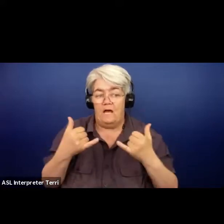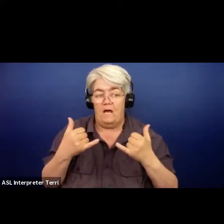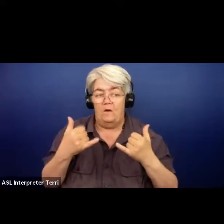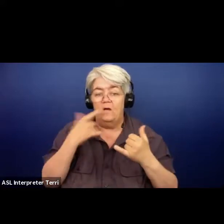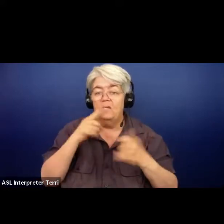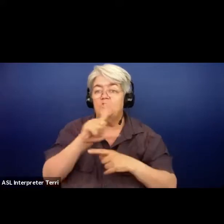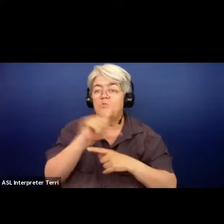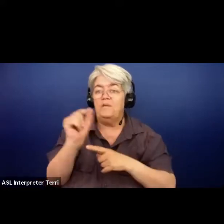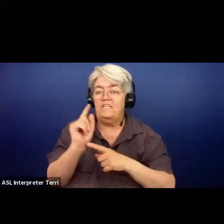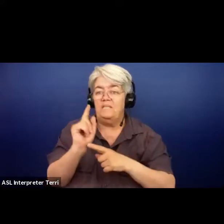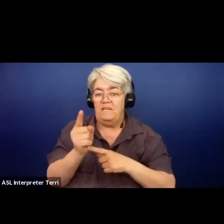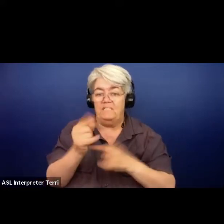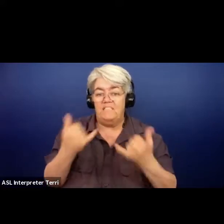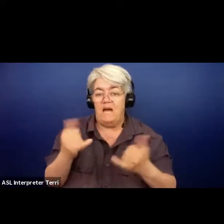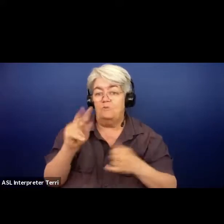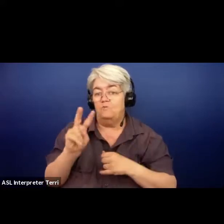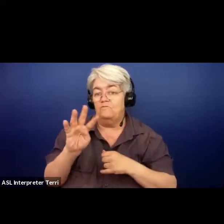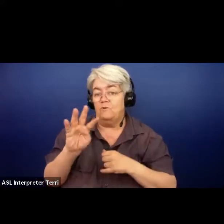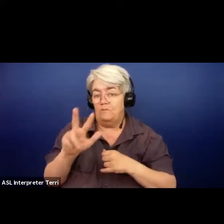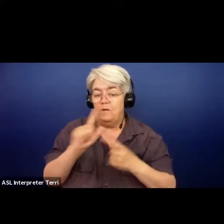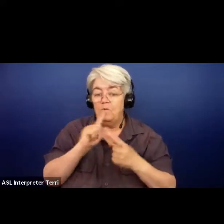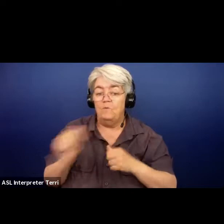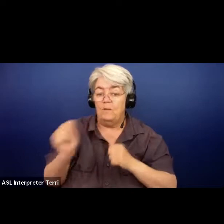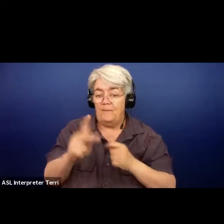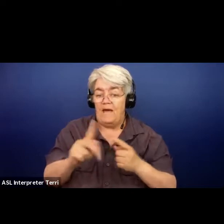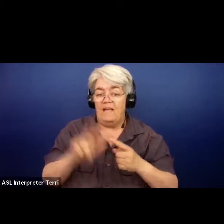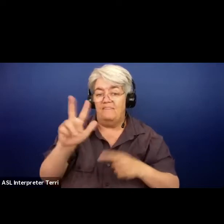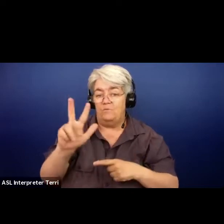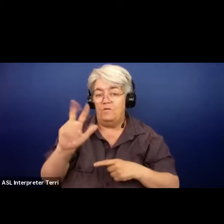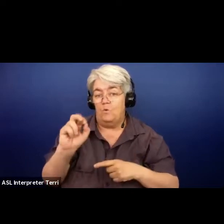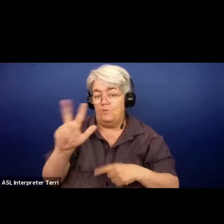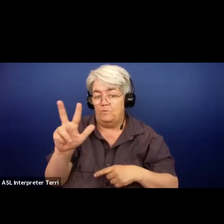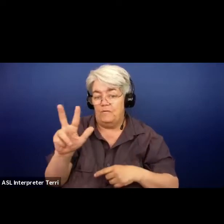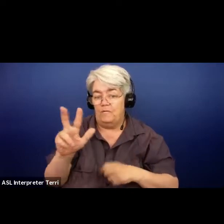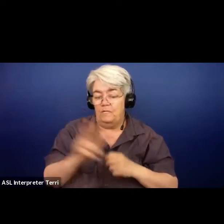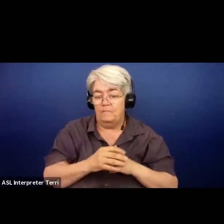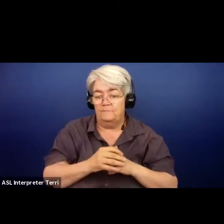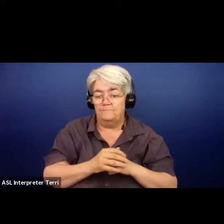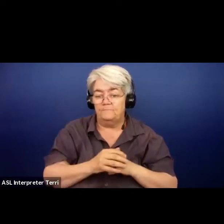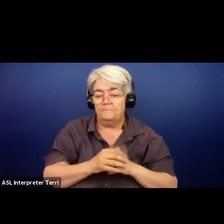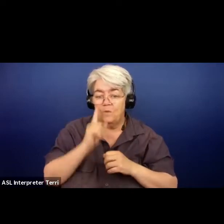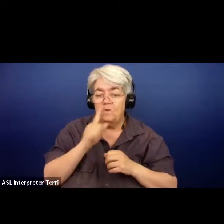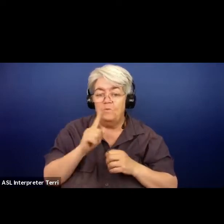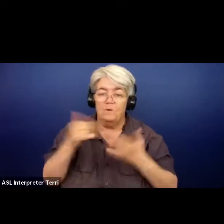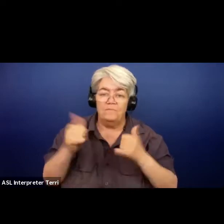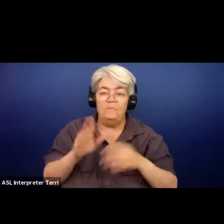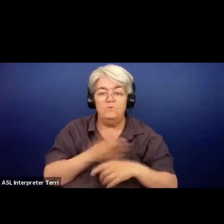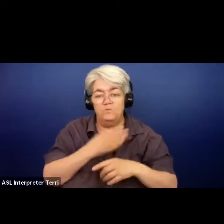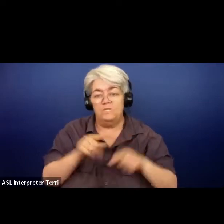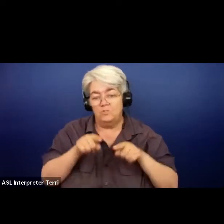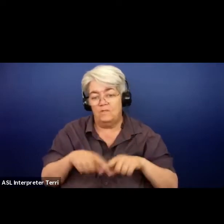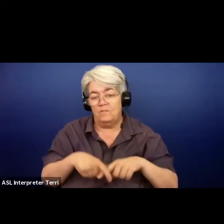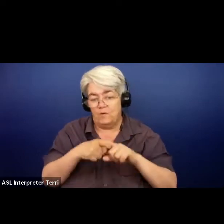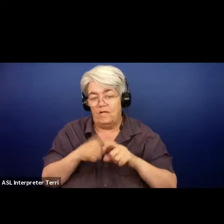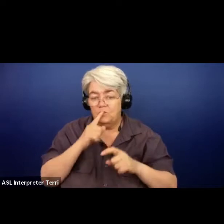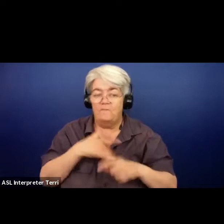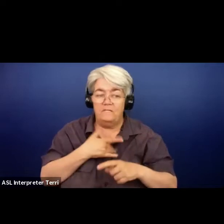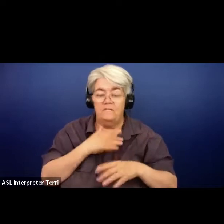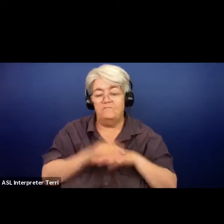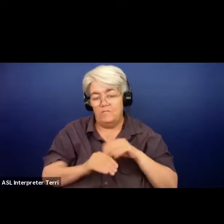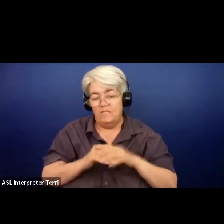break. It is 2:43. We'll reconvene at 3:03. Feel free to step away from your computer